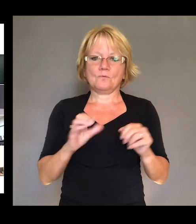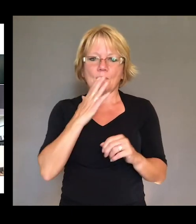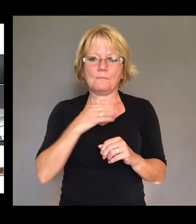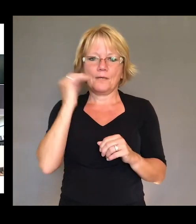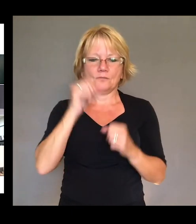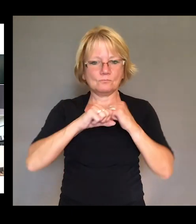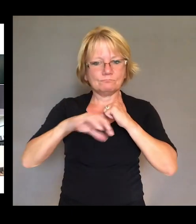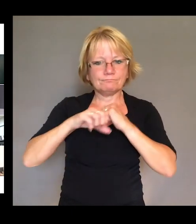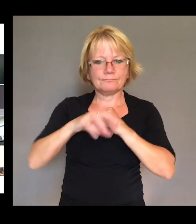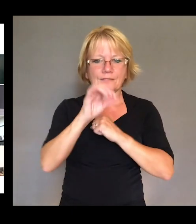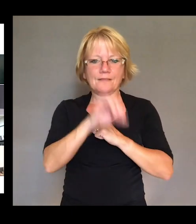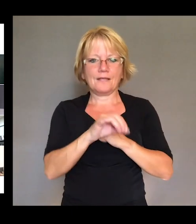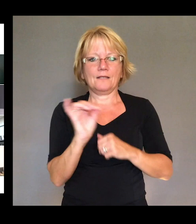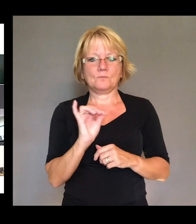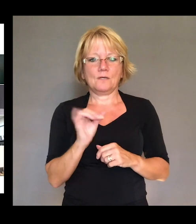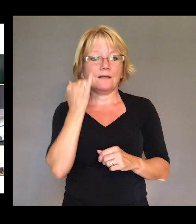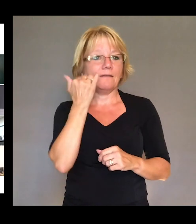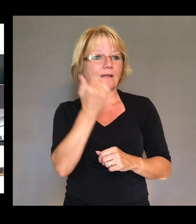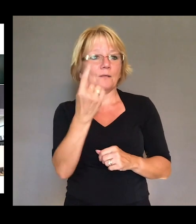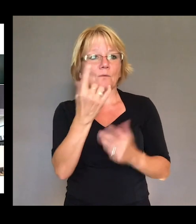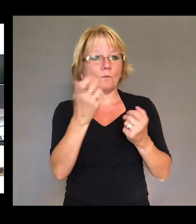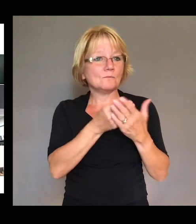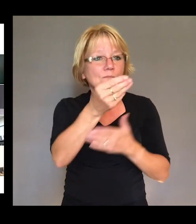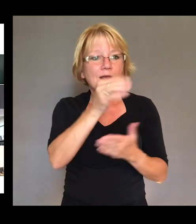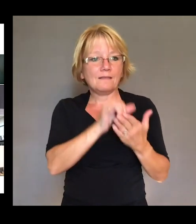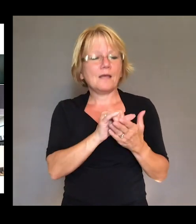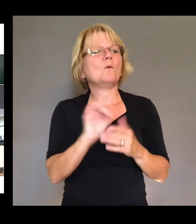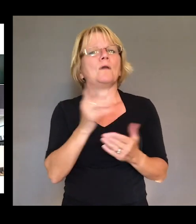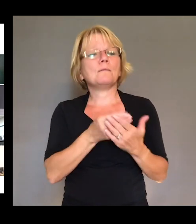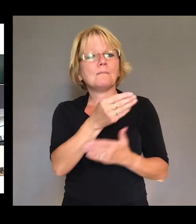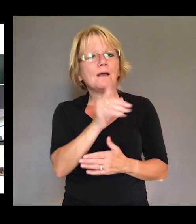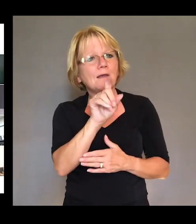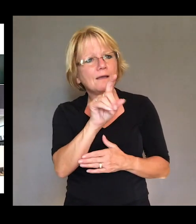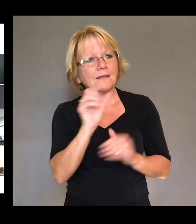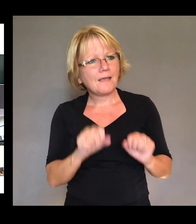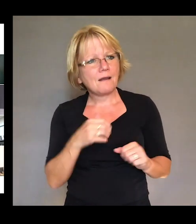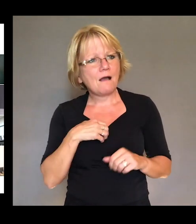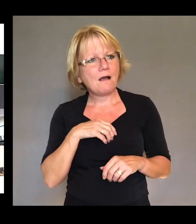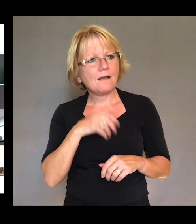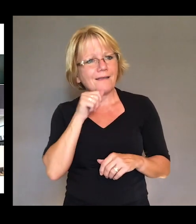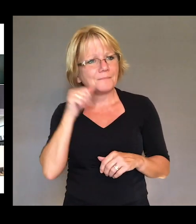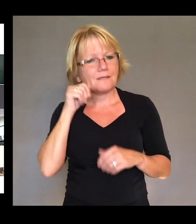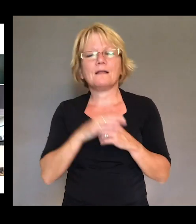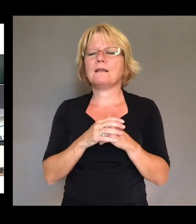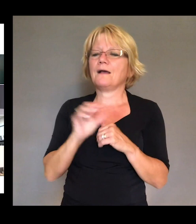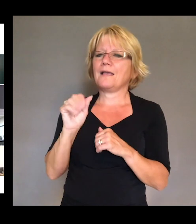And we'll do our best to promote it as that. So if anyone wants to go get it, go get it. Where can they get the book? Is it on Amazon?